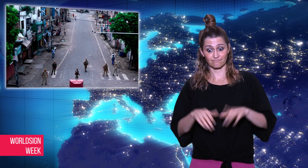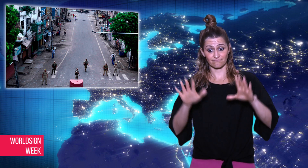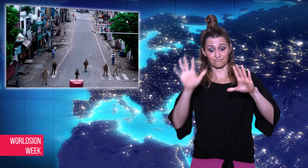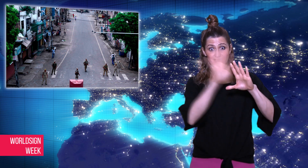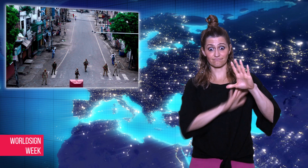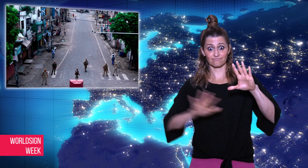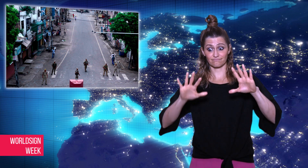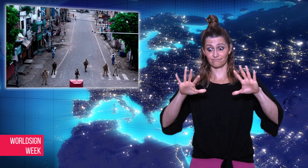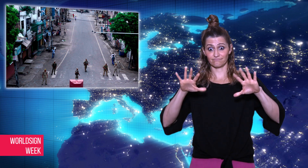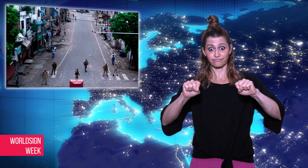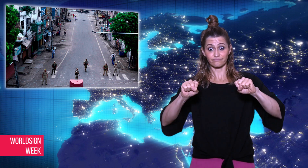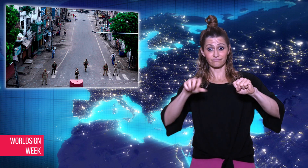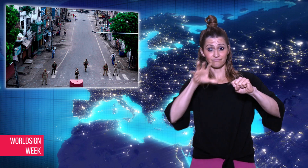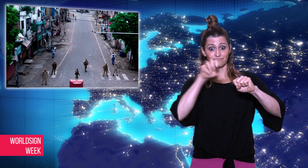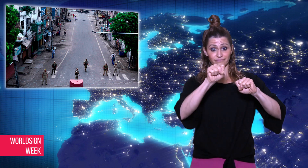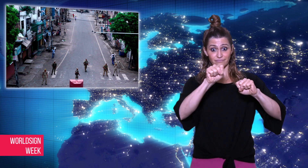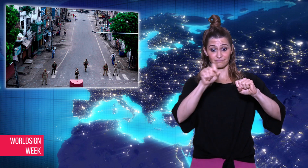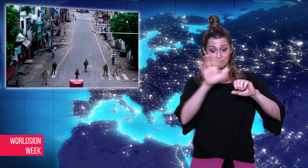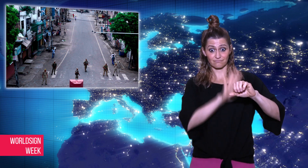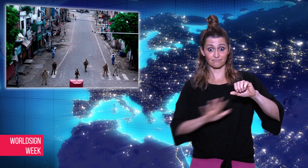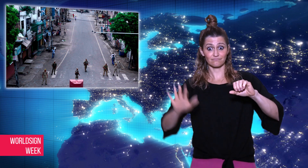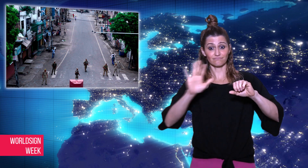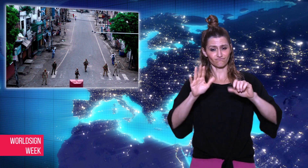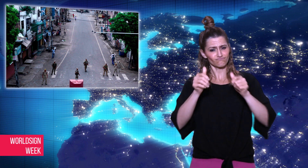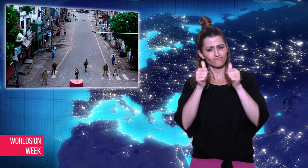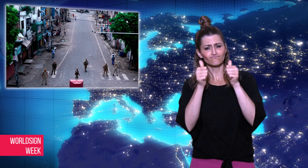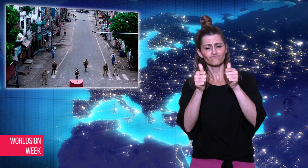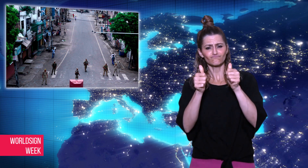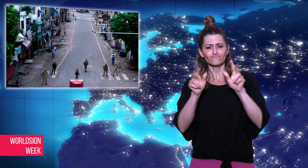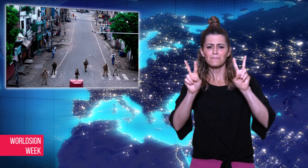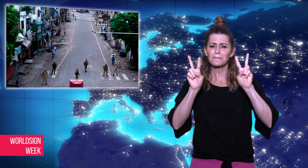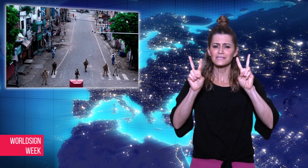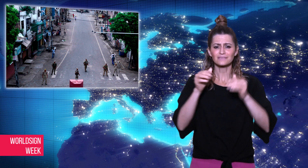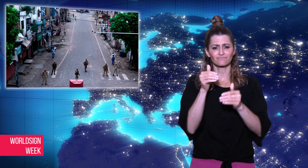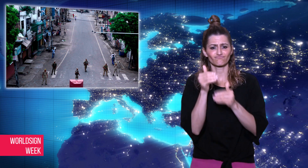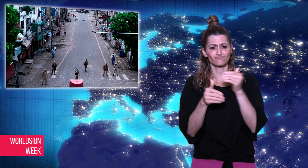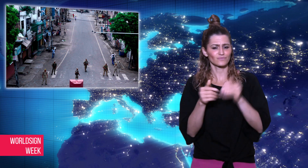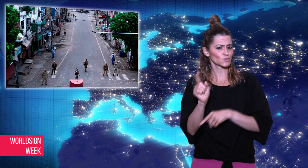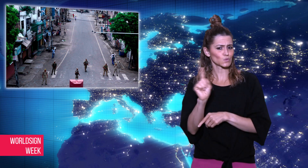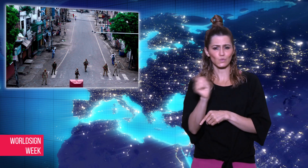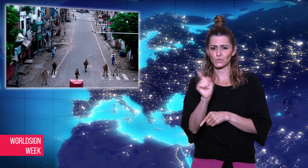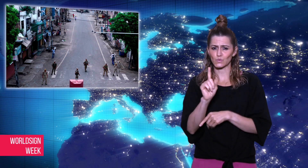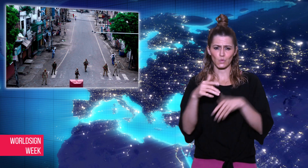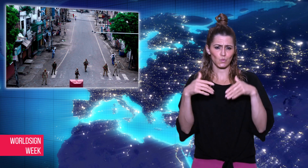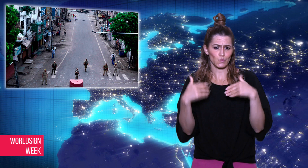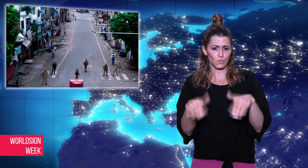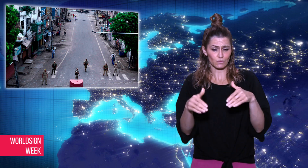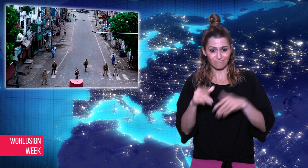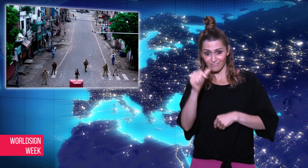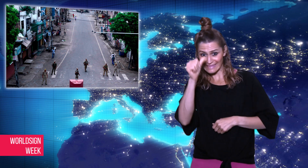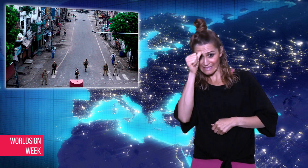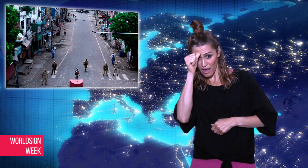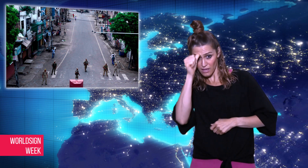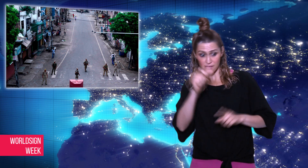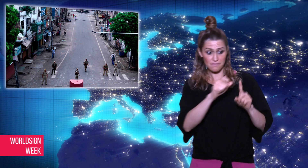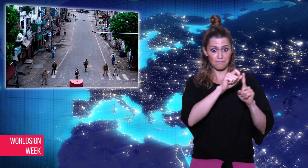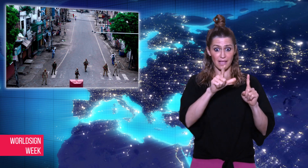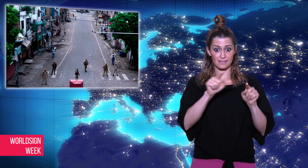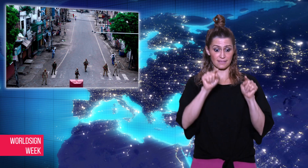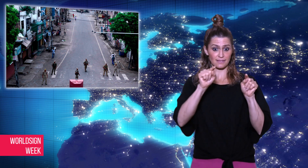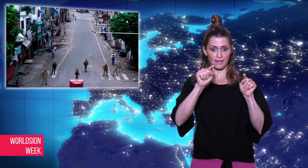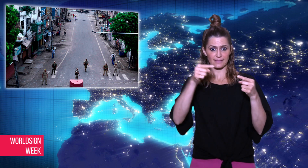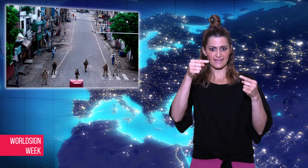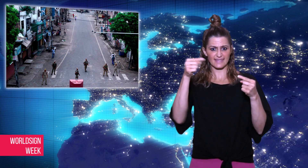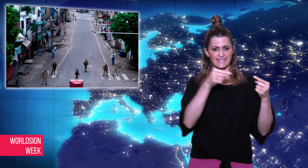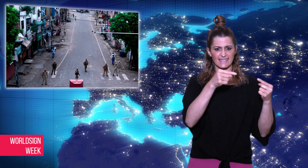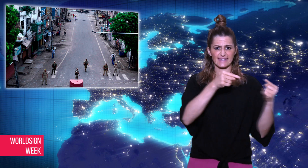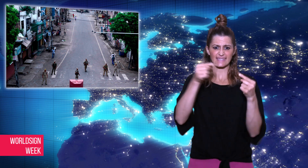This region is not peaceful due to many conflicts